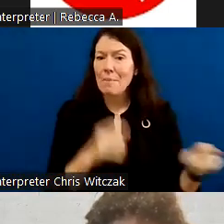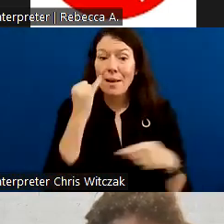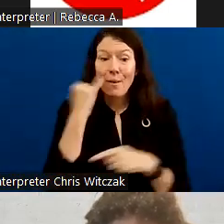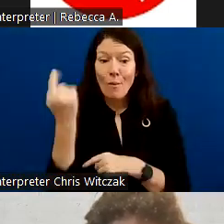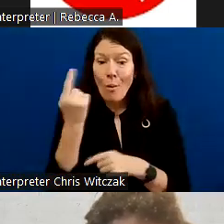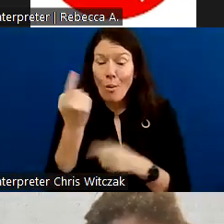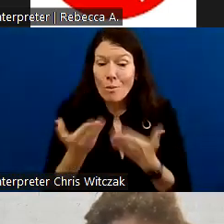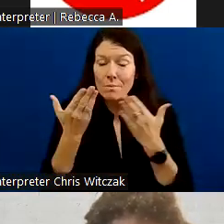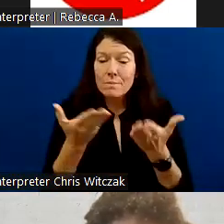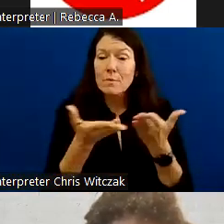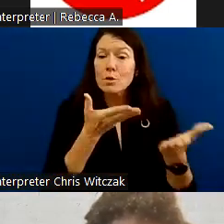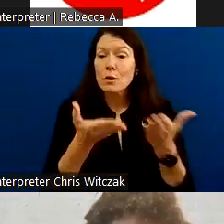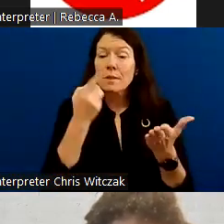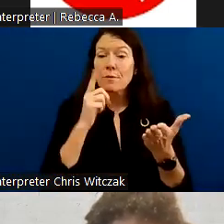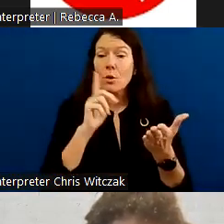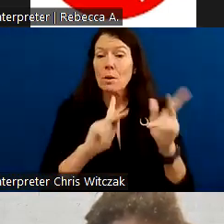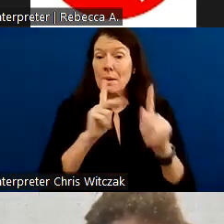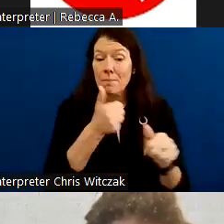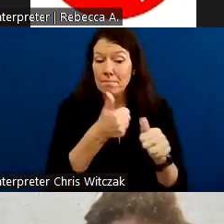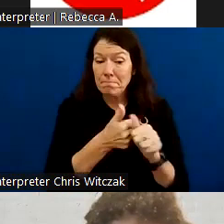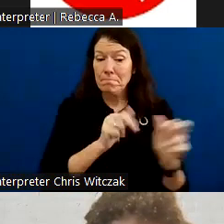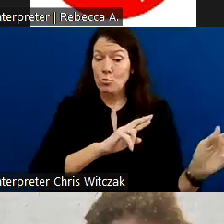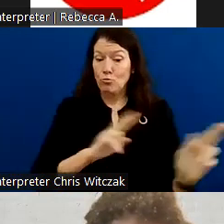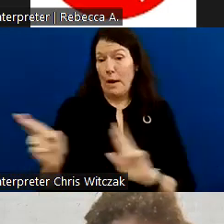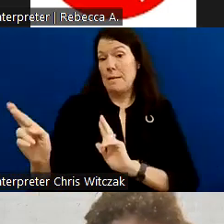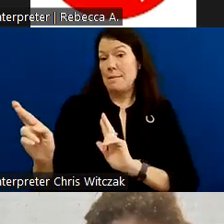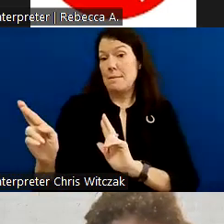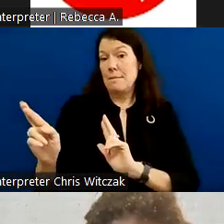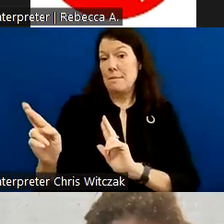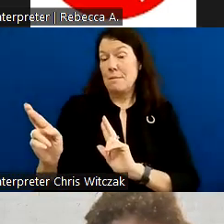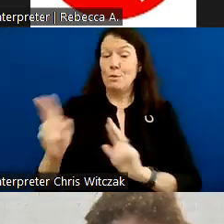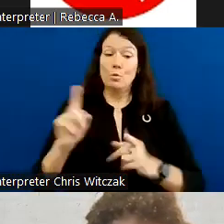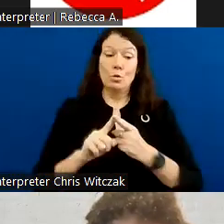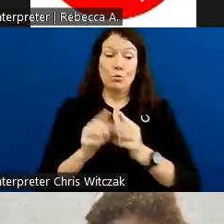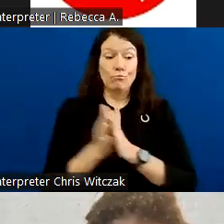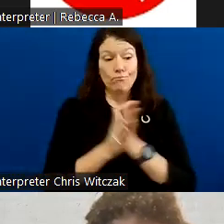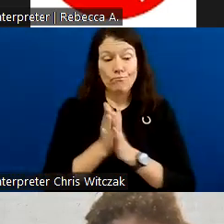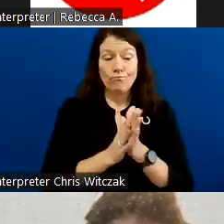services for people who were ready and who are ready to and agreed to leave an abusive